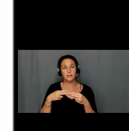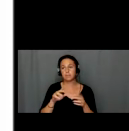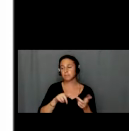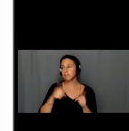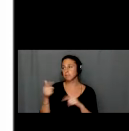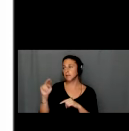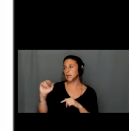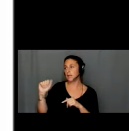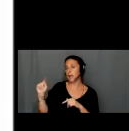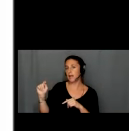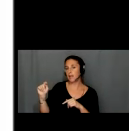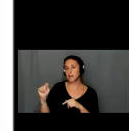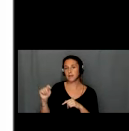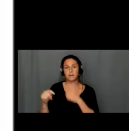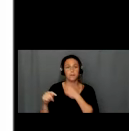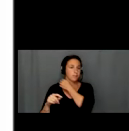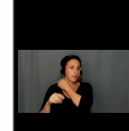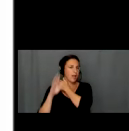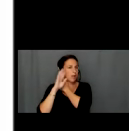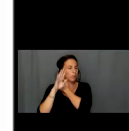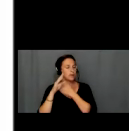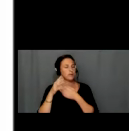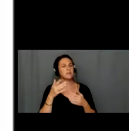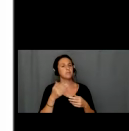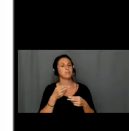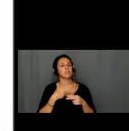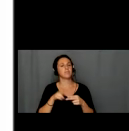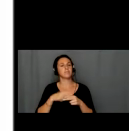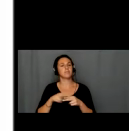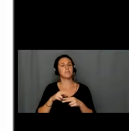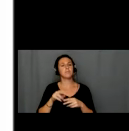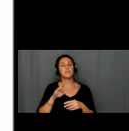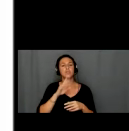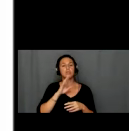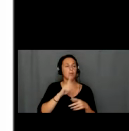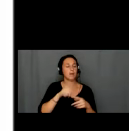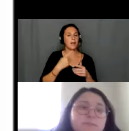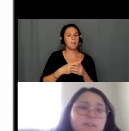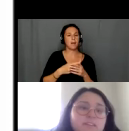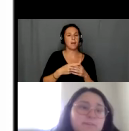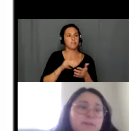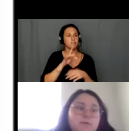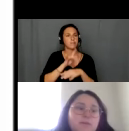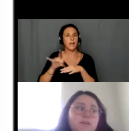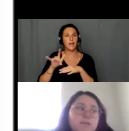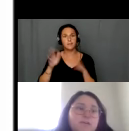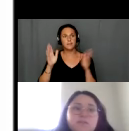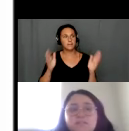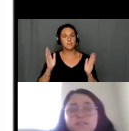Natalie: And I will touch upon the gaps, these really span upon local and